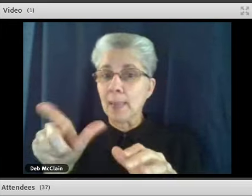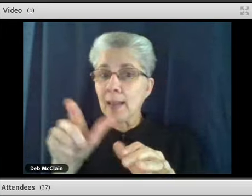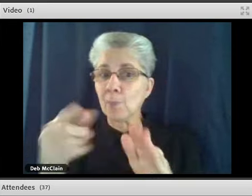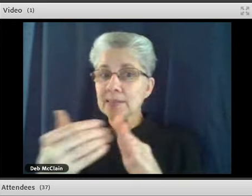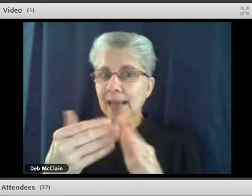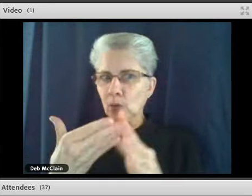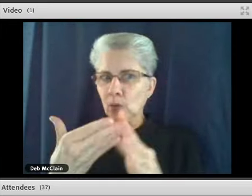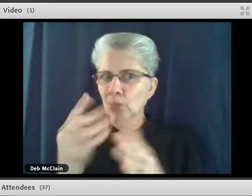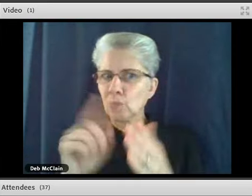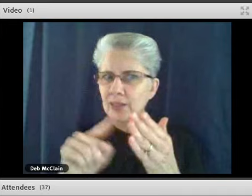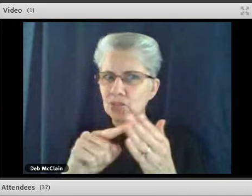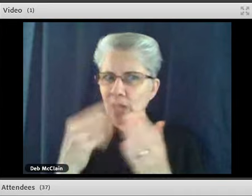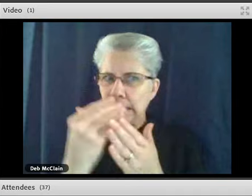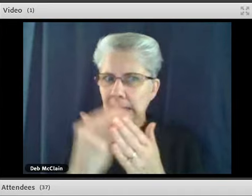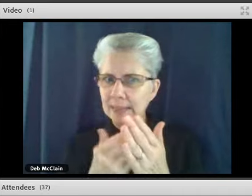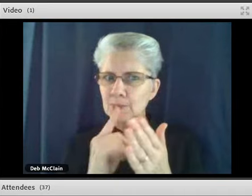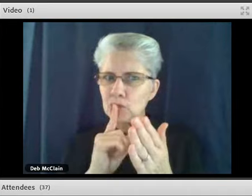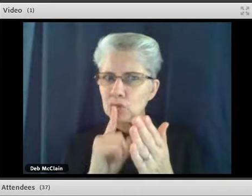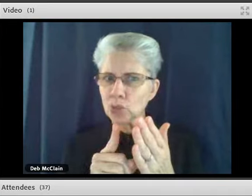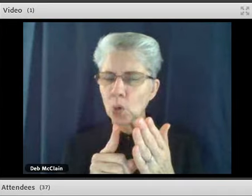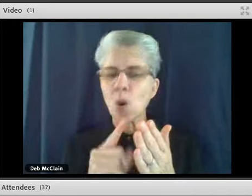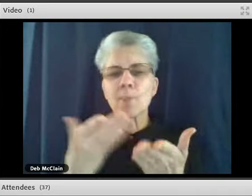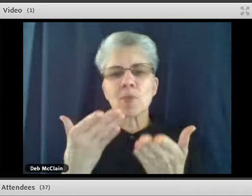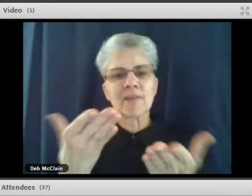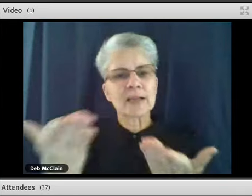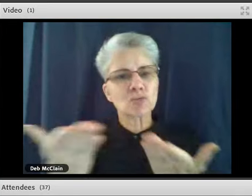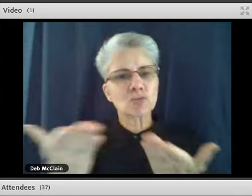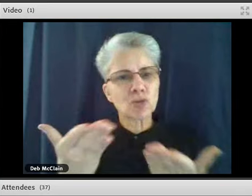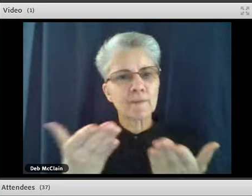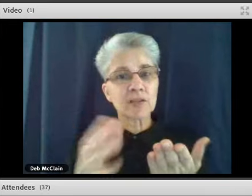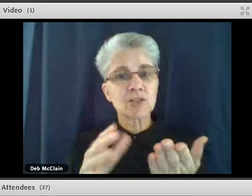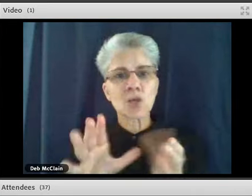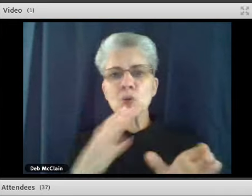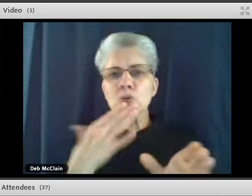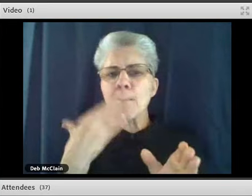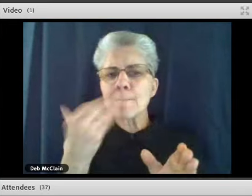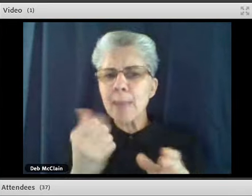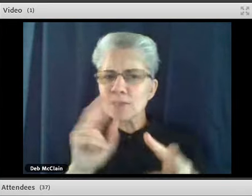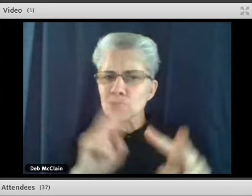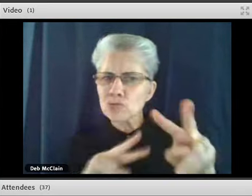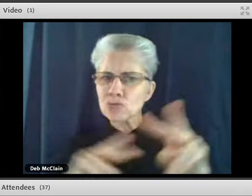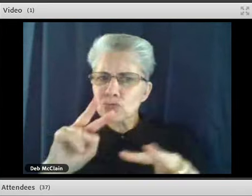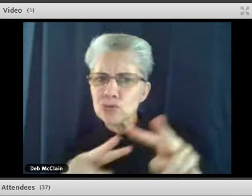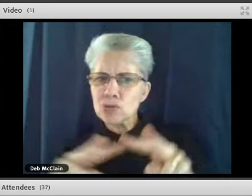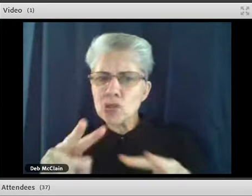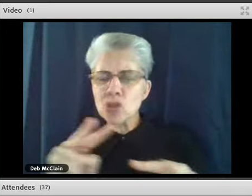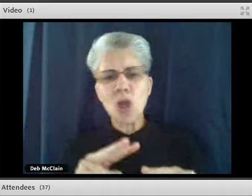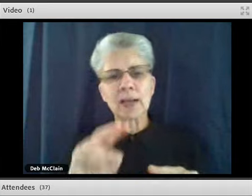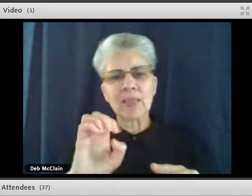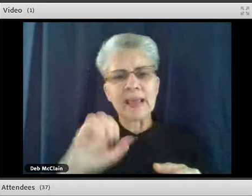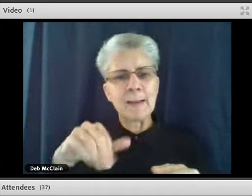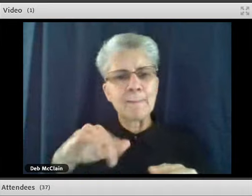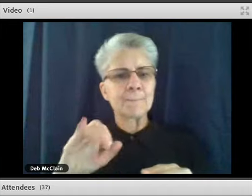for public libraries, again, going through that checklist. When you buy services, doing your best effort to look at the VPAT --